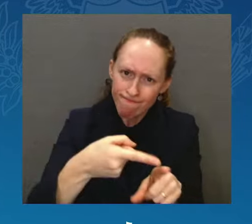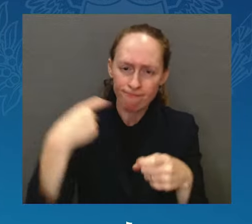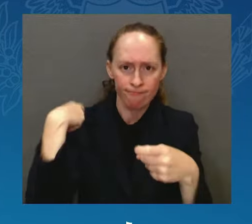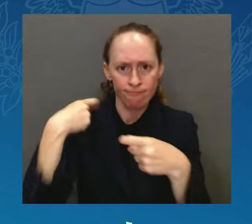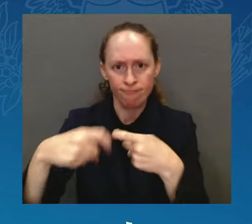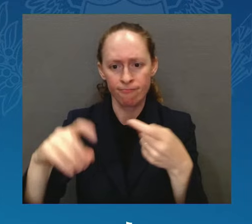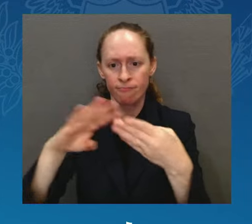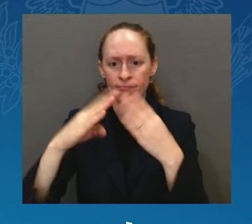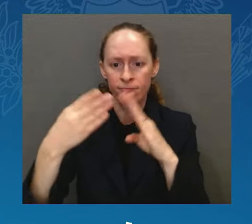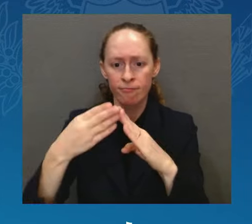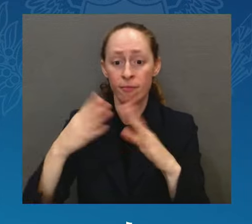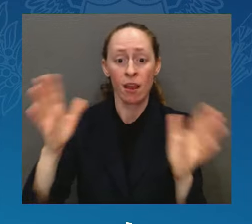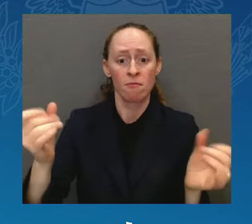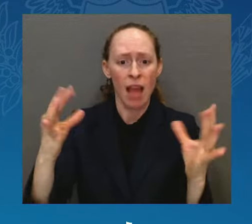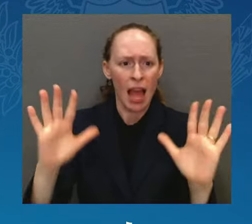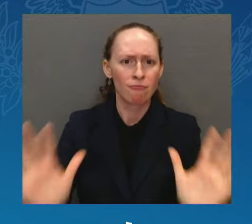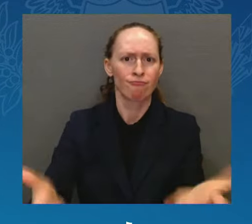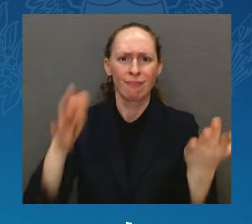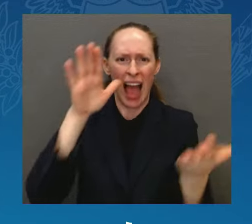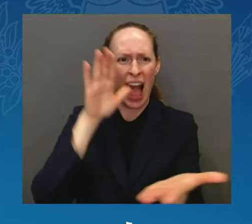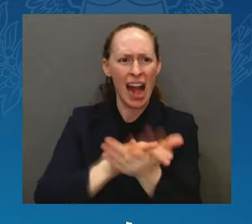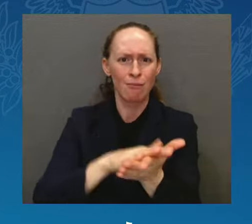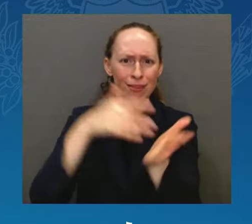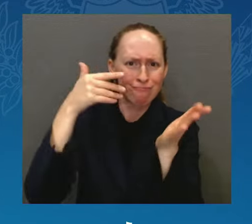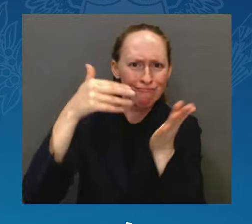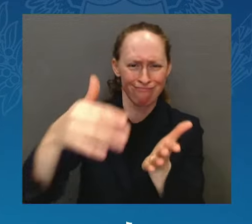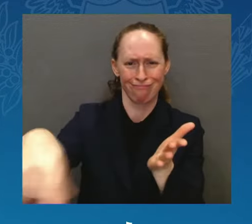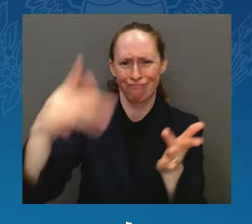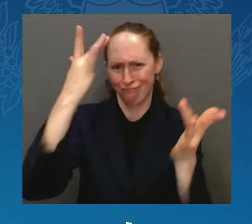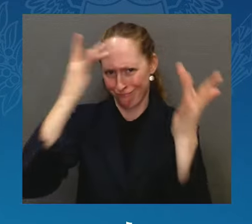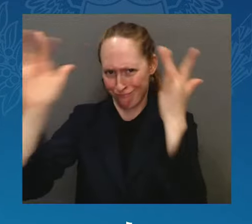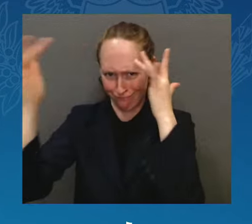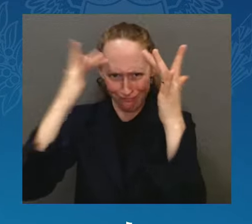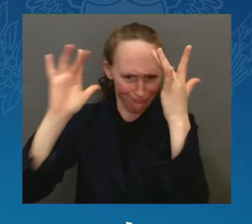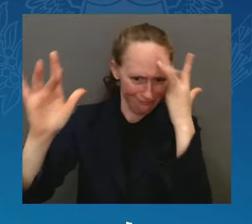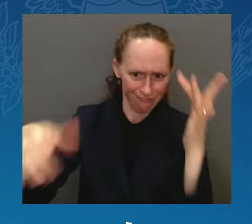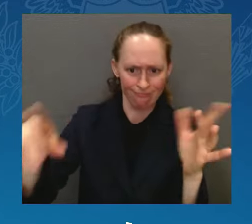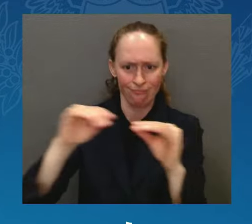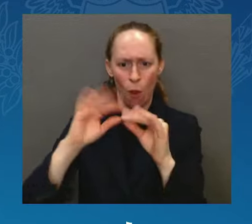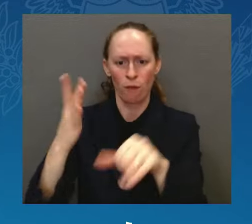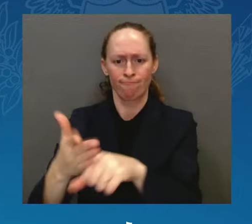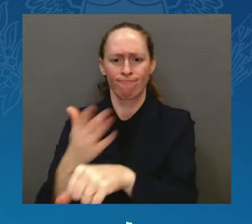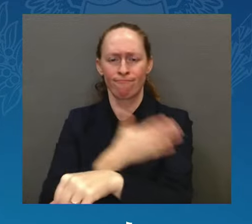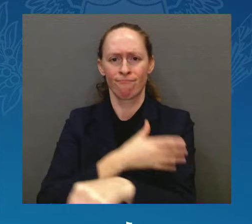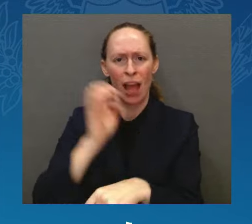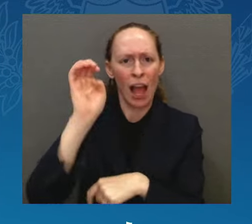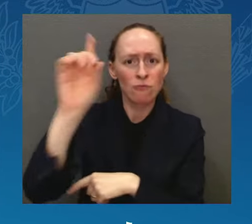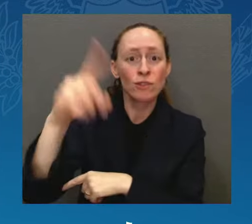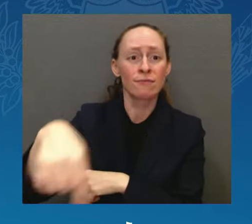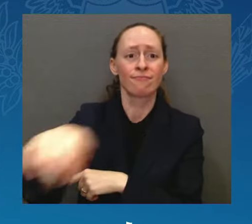and are educating the future leaders of our nation. So, these are but a few examples --